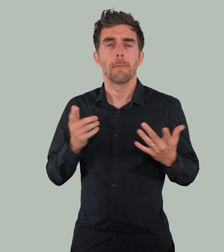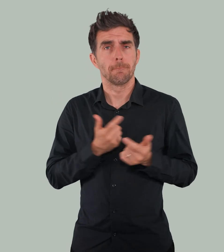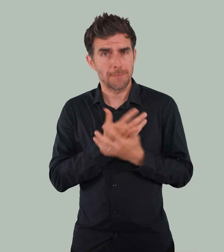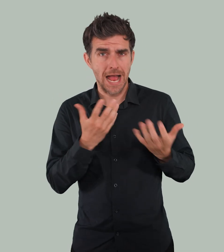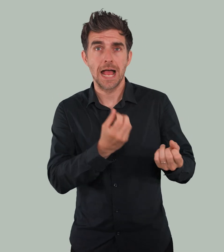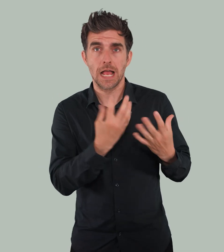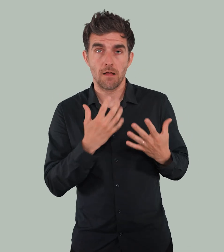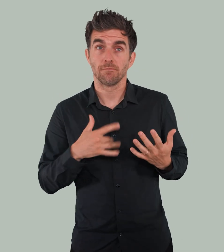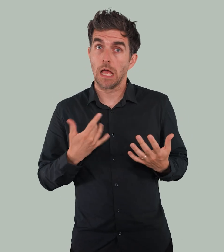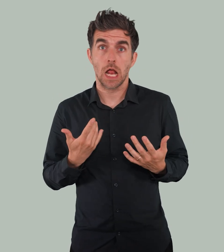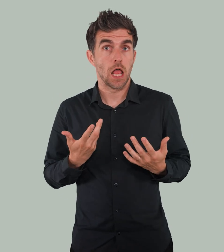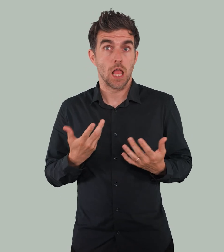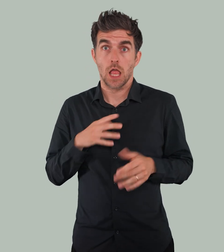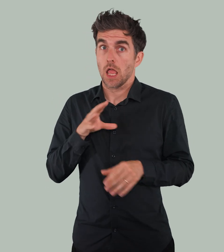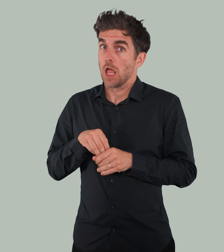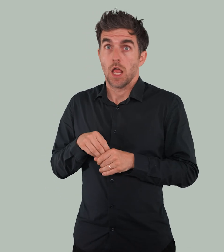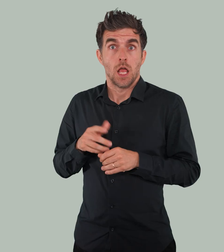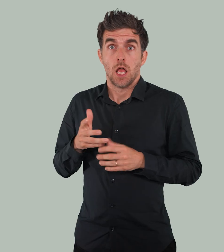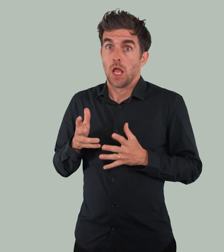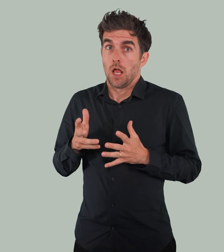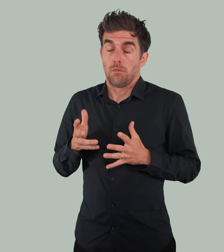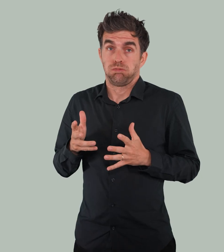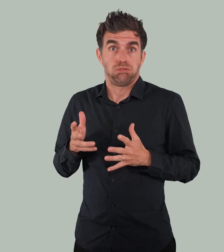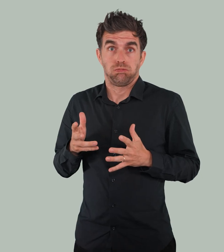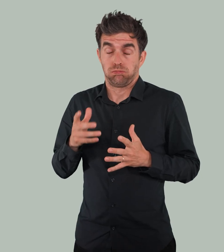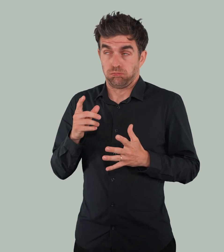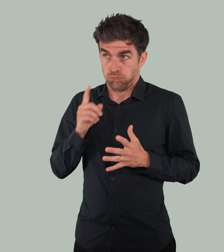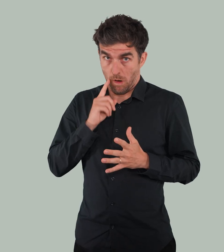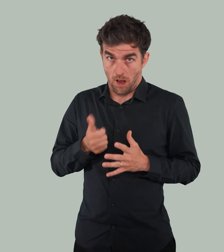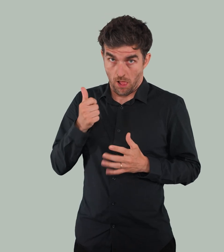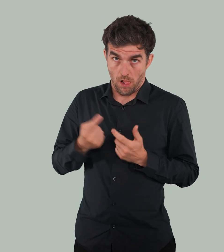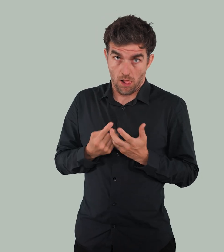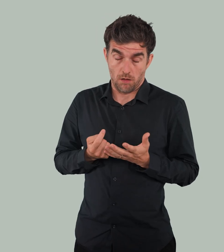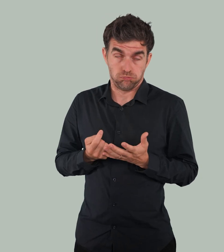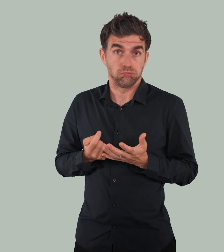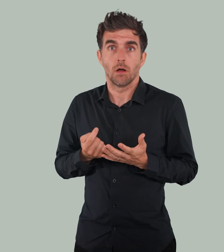Many respondents say they feel they enter the process from a position of being disbelieved,